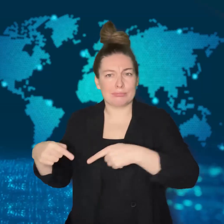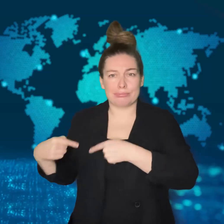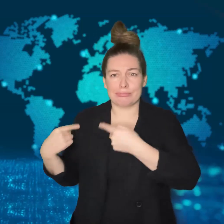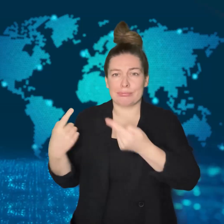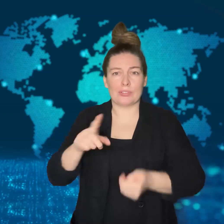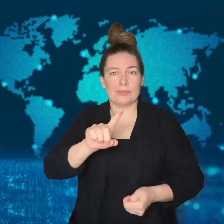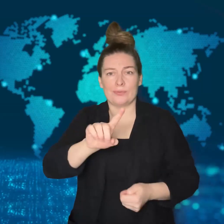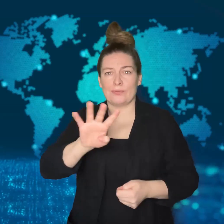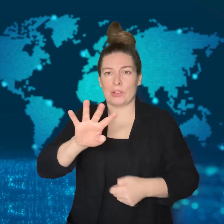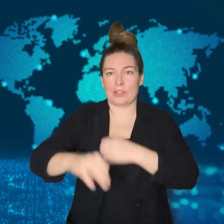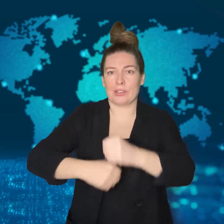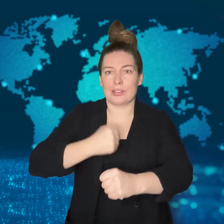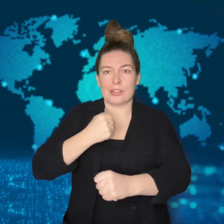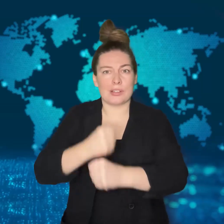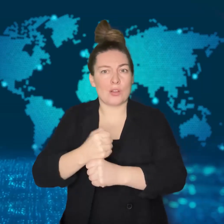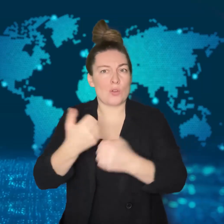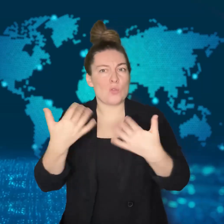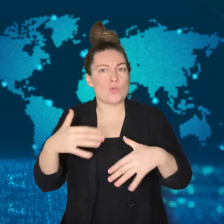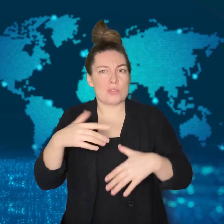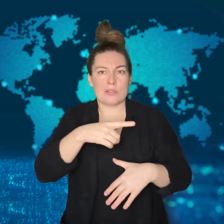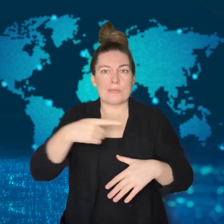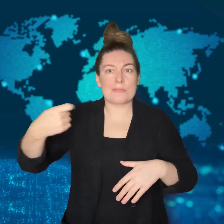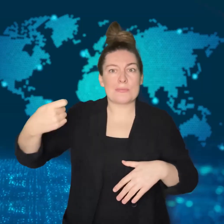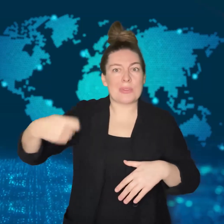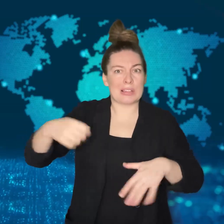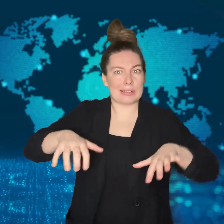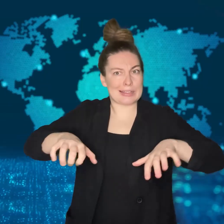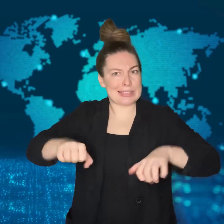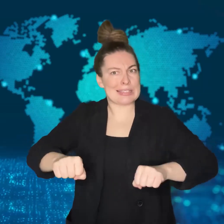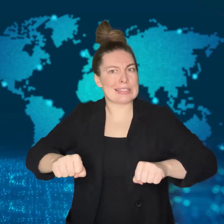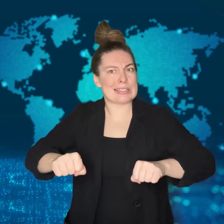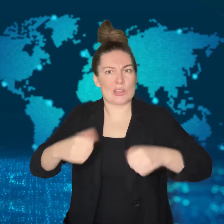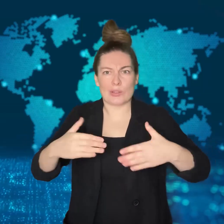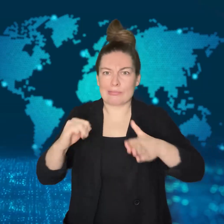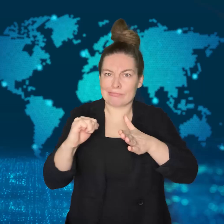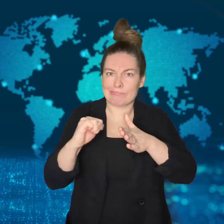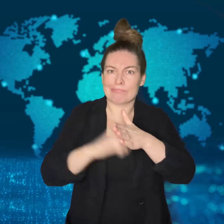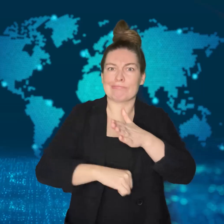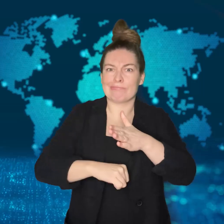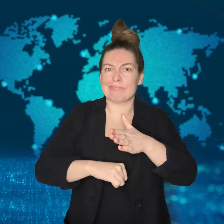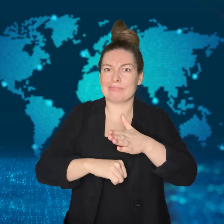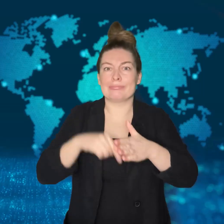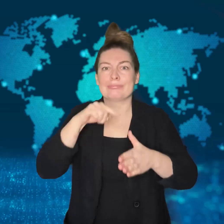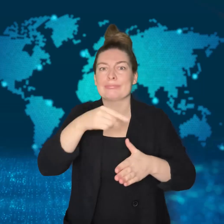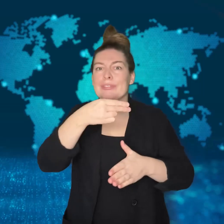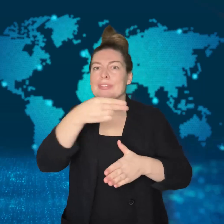A civil war has taken place for almost 14 years